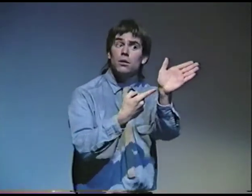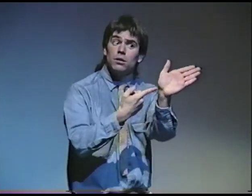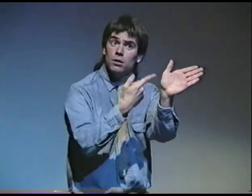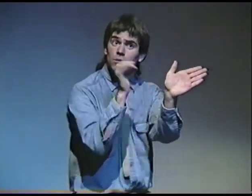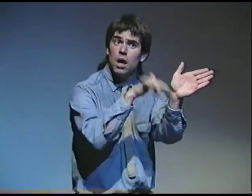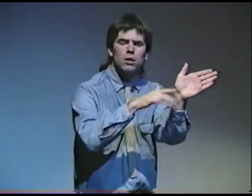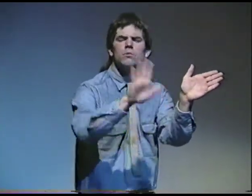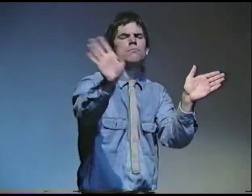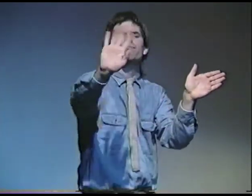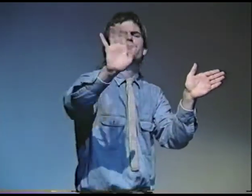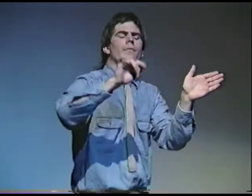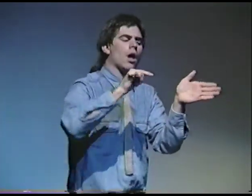It's beautiful writing.